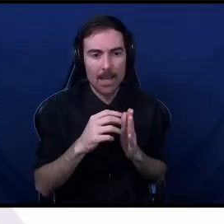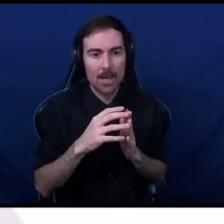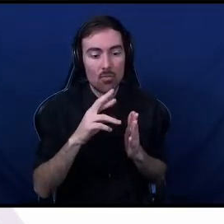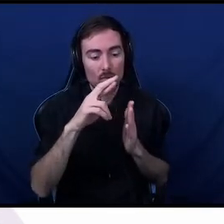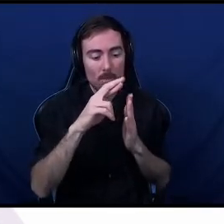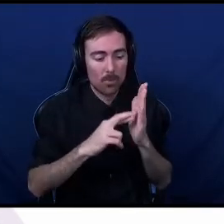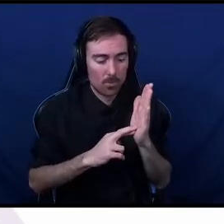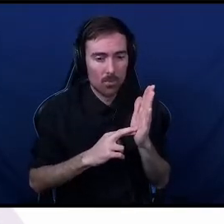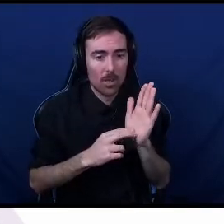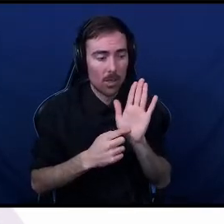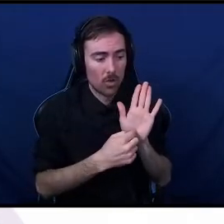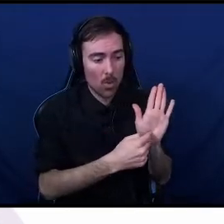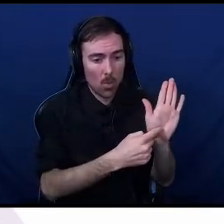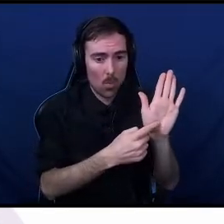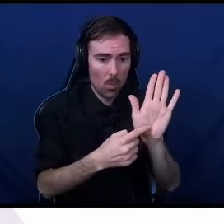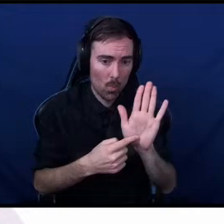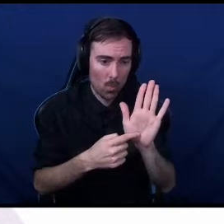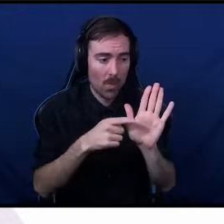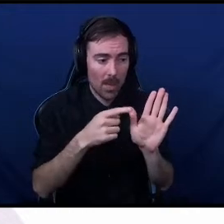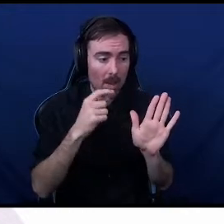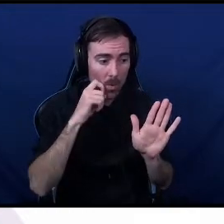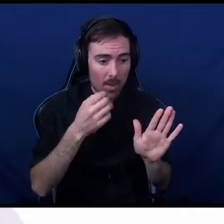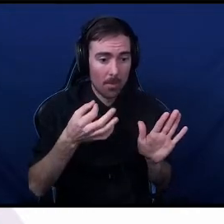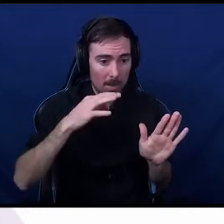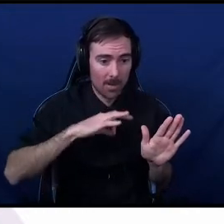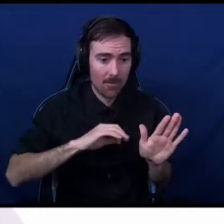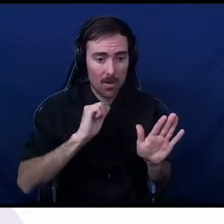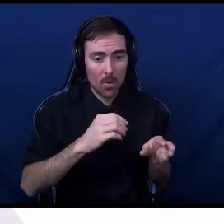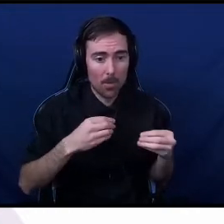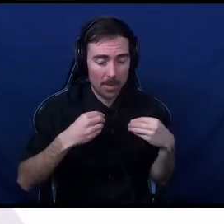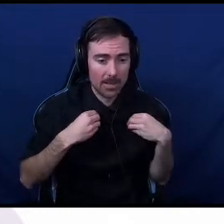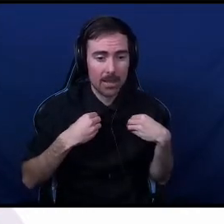for the betterment of their business and do the things that the novice just talked about to actually grow their businesses.